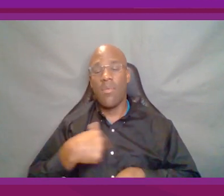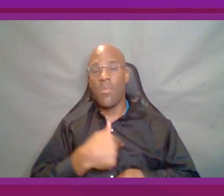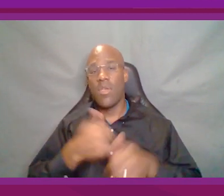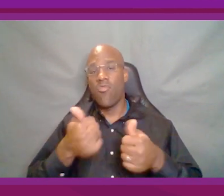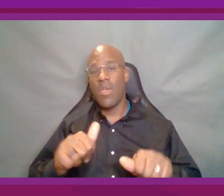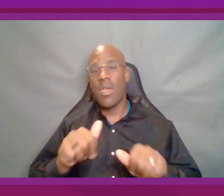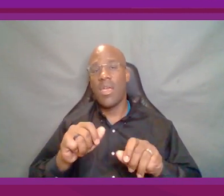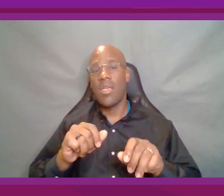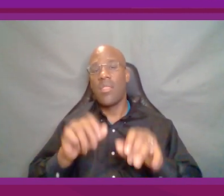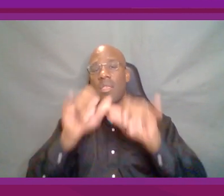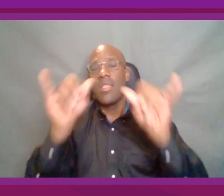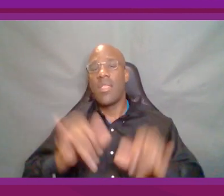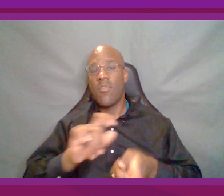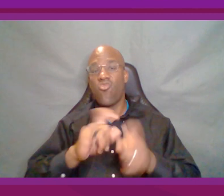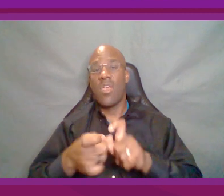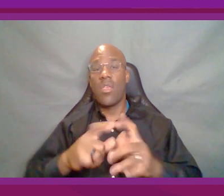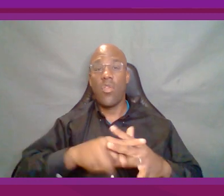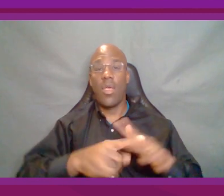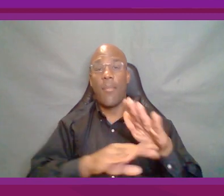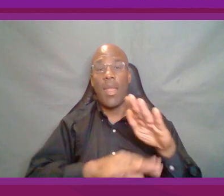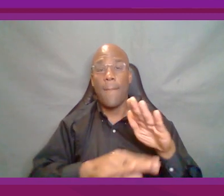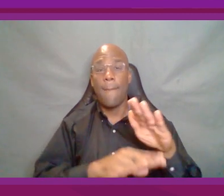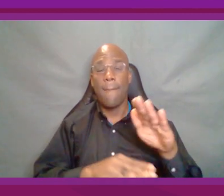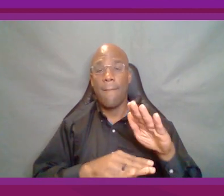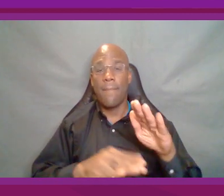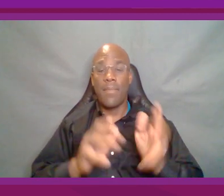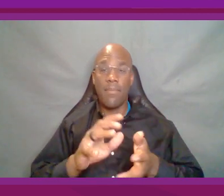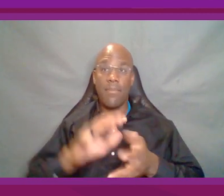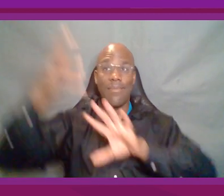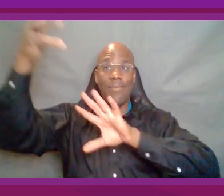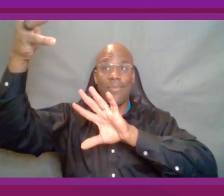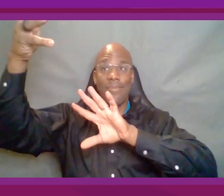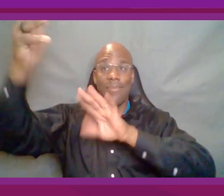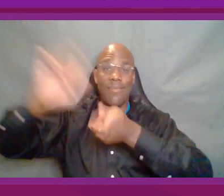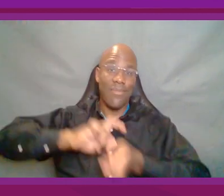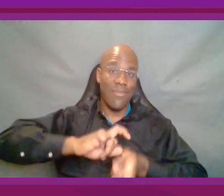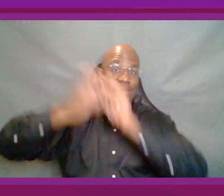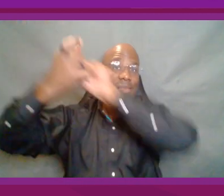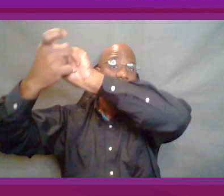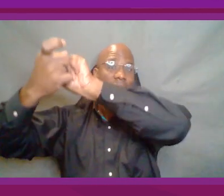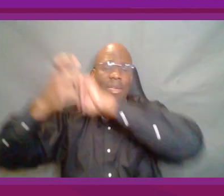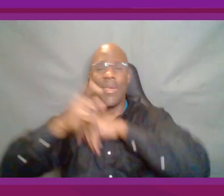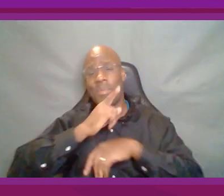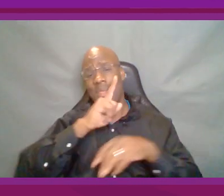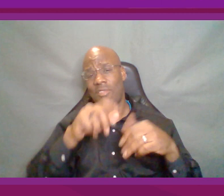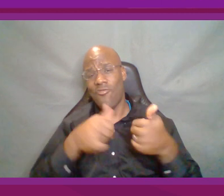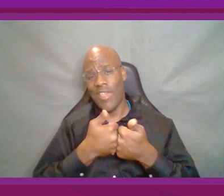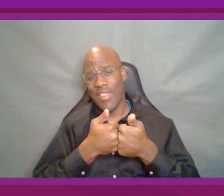make a systemic change from bottom up and that's really challenging and so the perception of